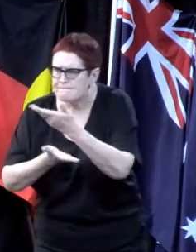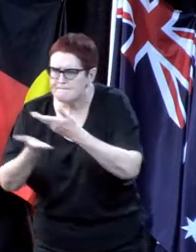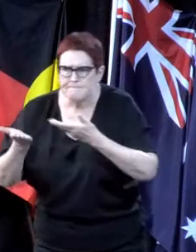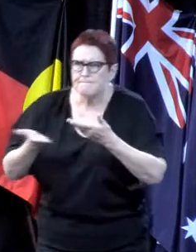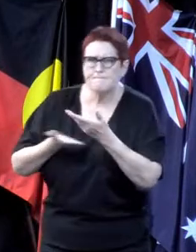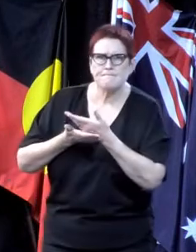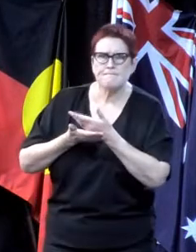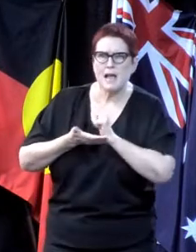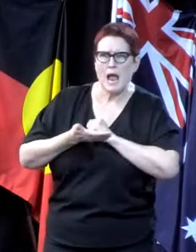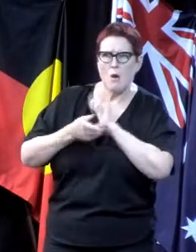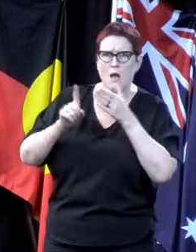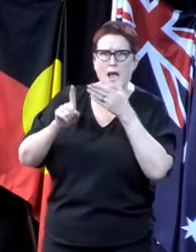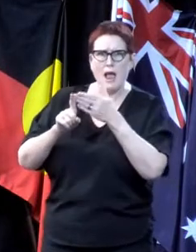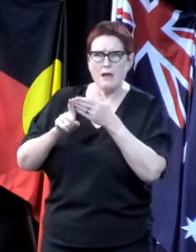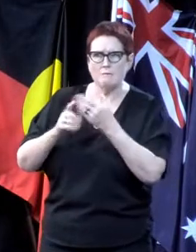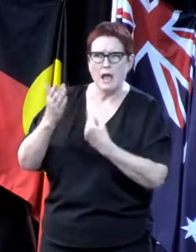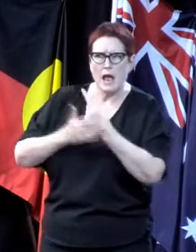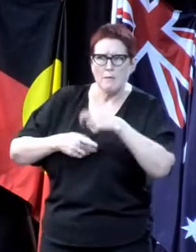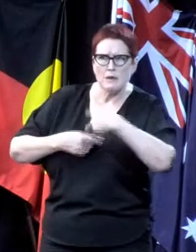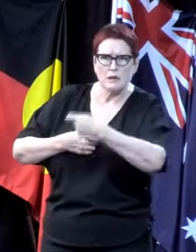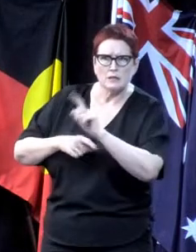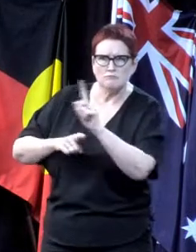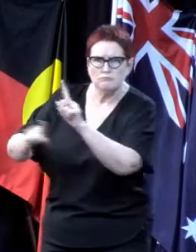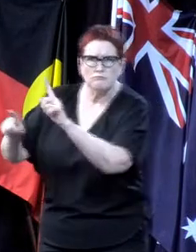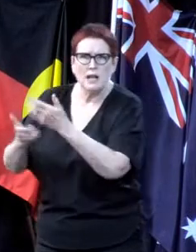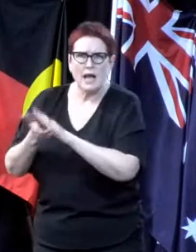and what their next steps are and how they're going to go about that.